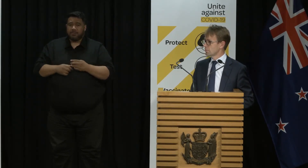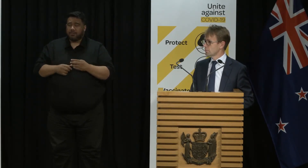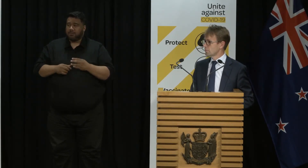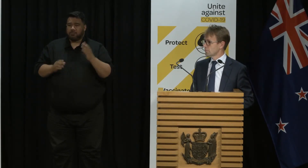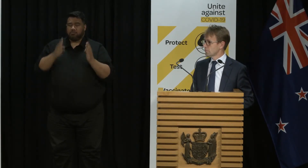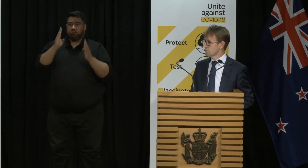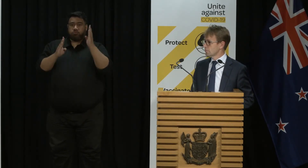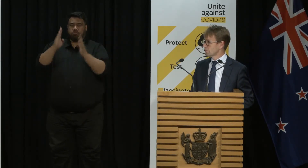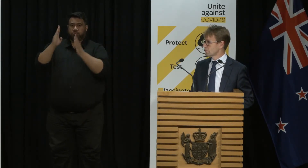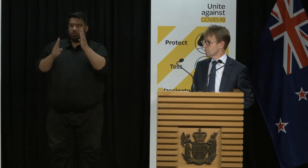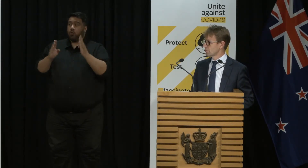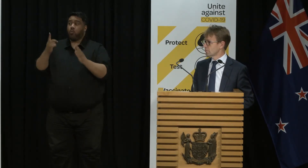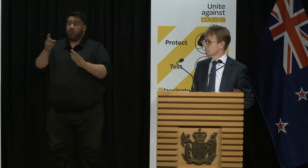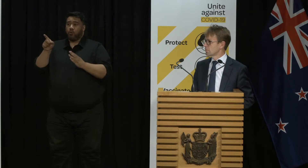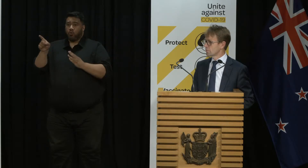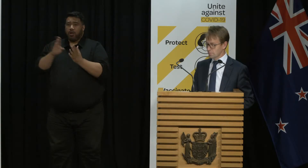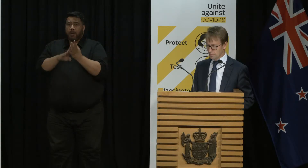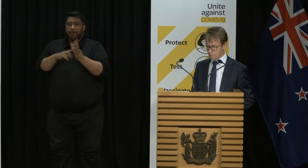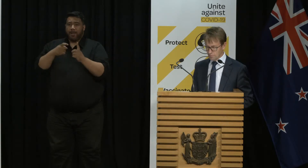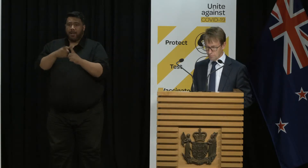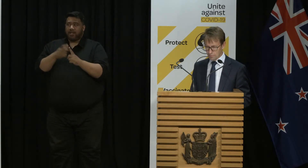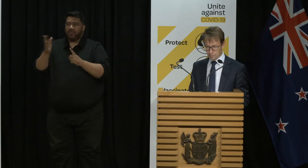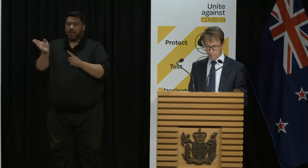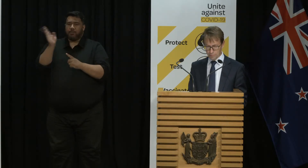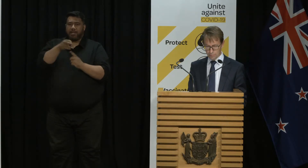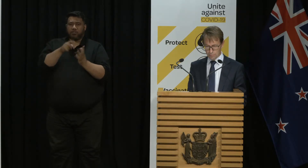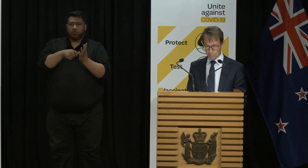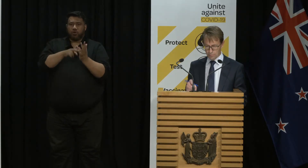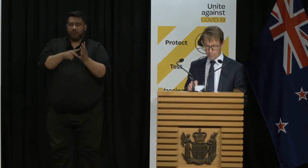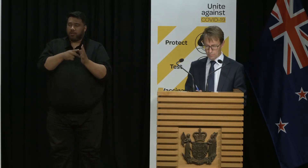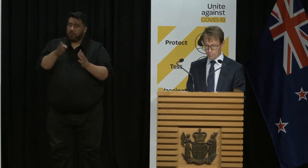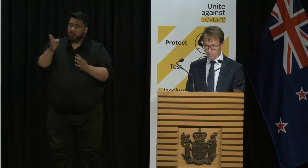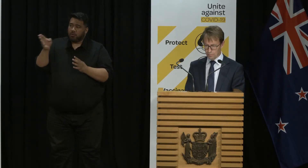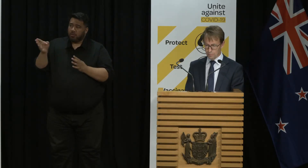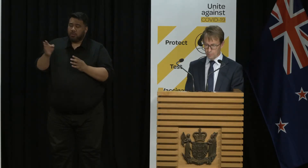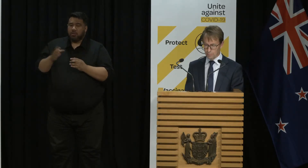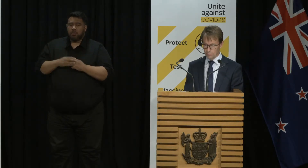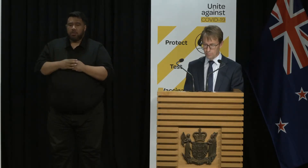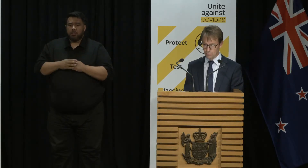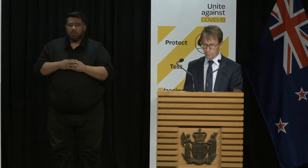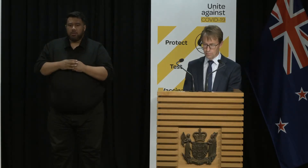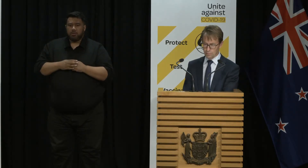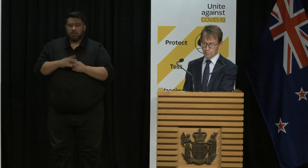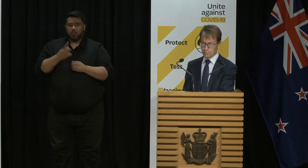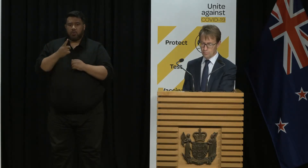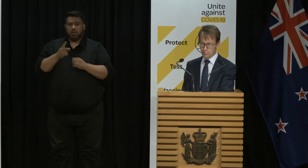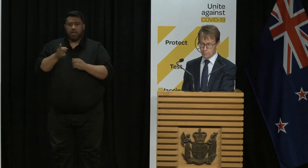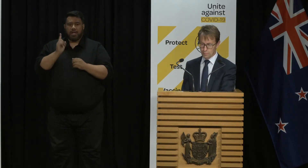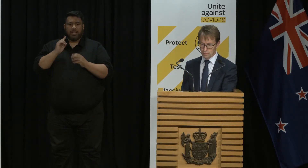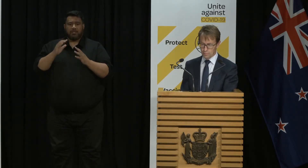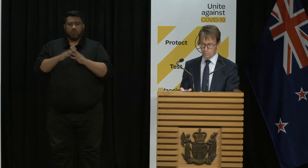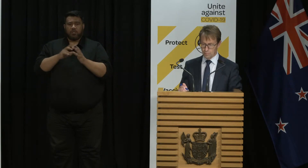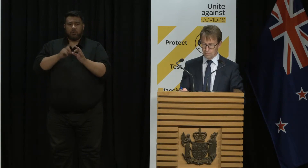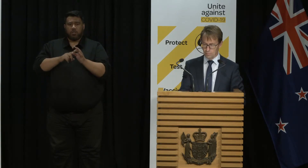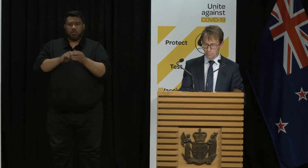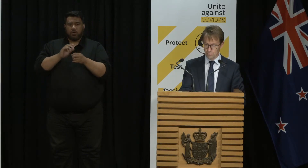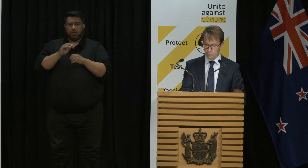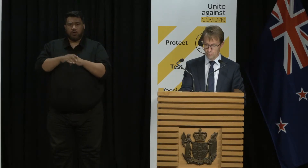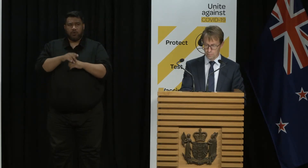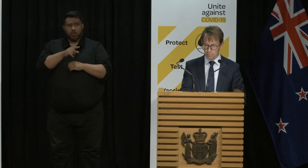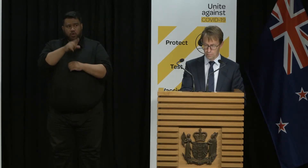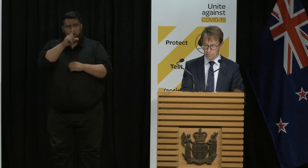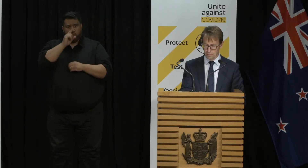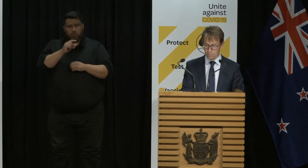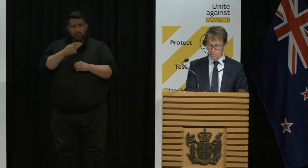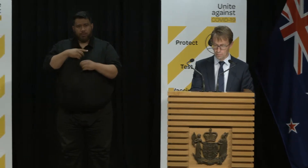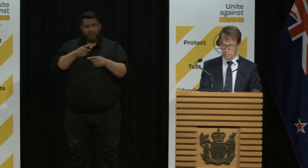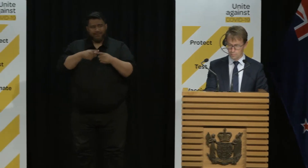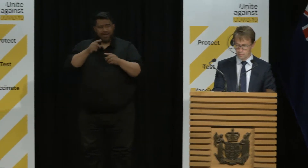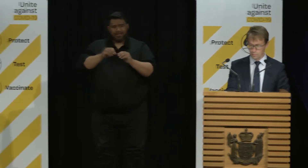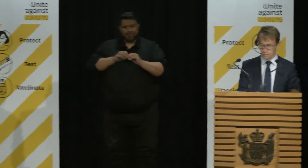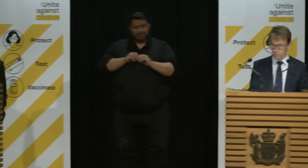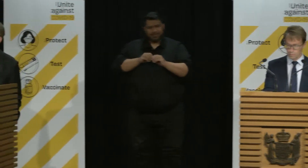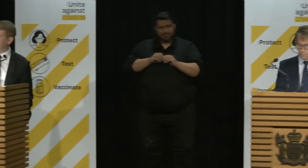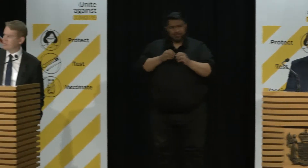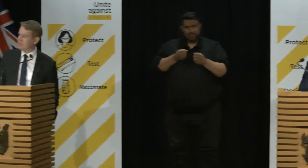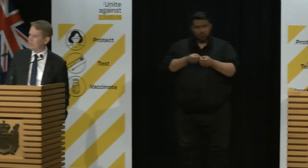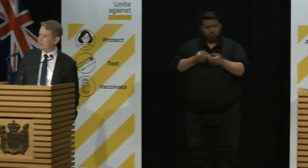The plan is to continue doing